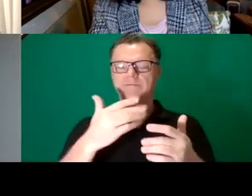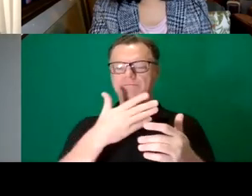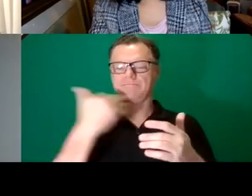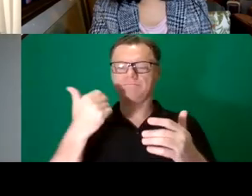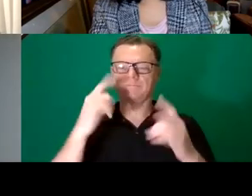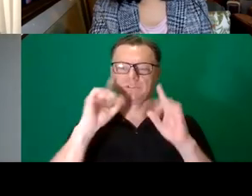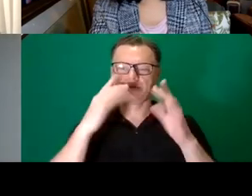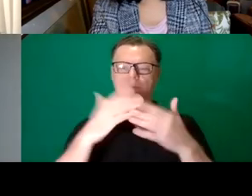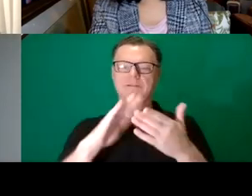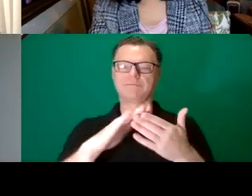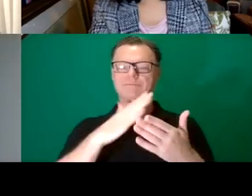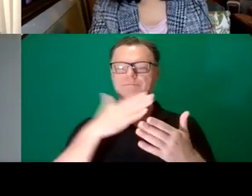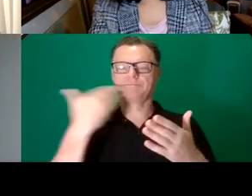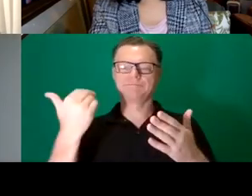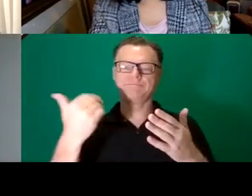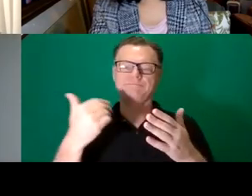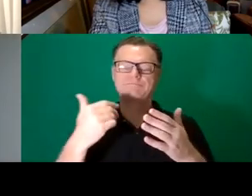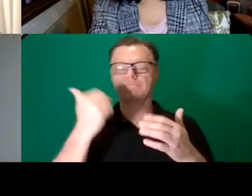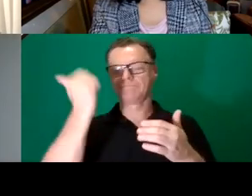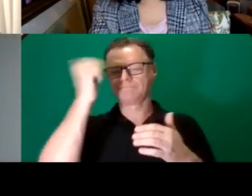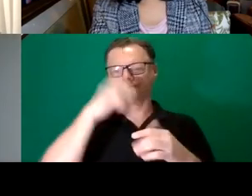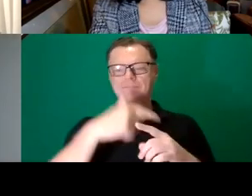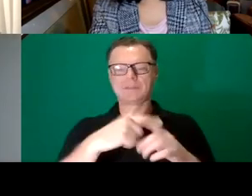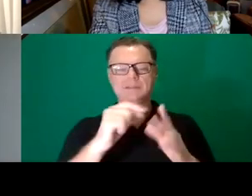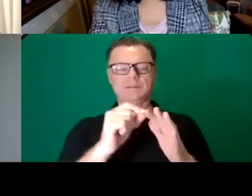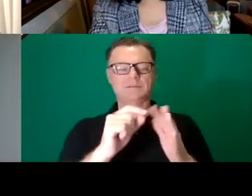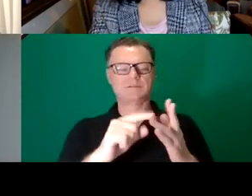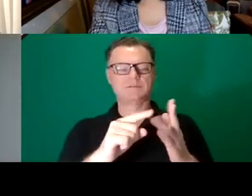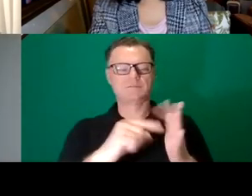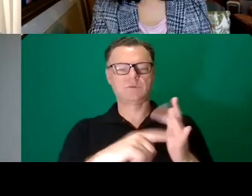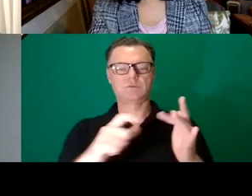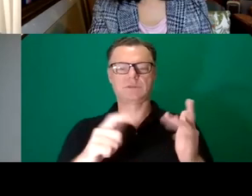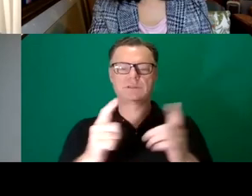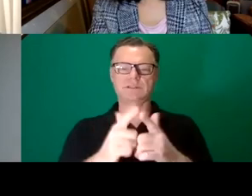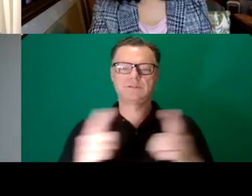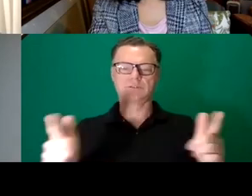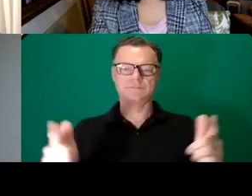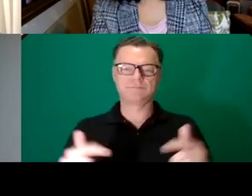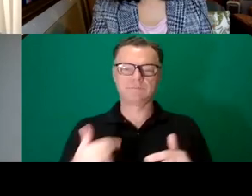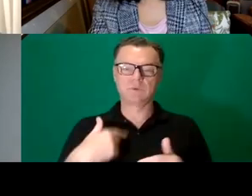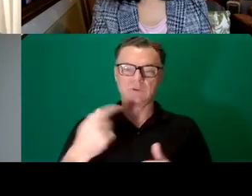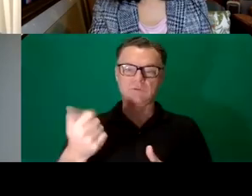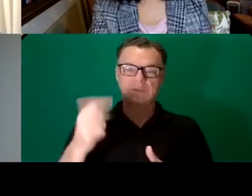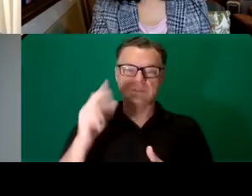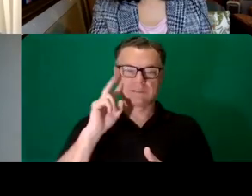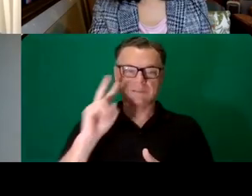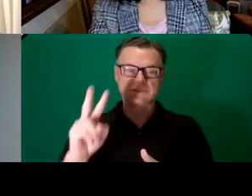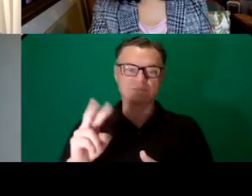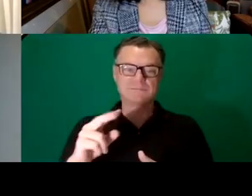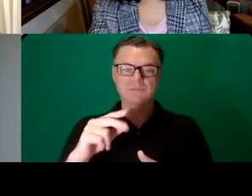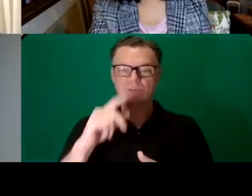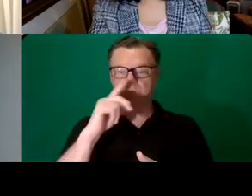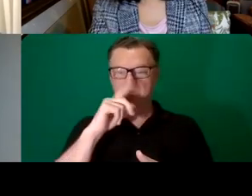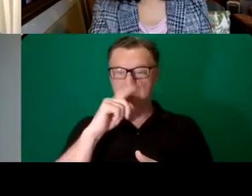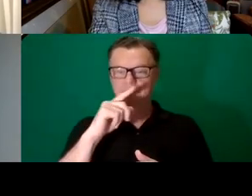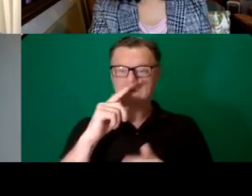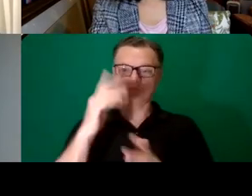and poetic and incredible it is, and we rarely see two people signing together on